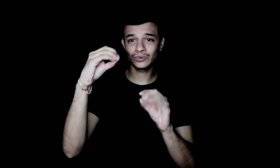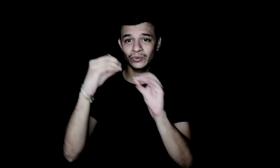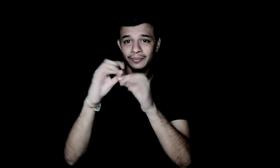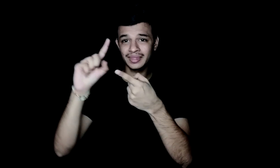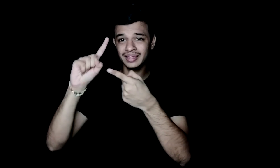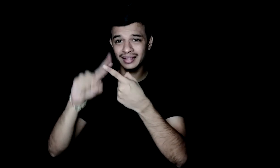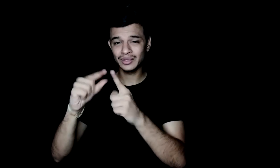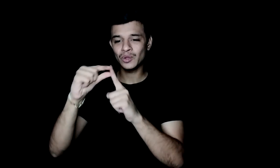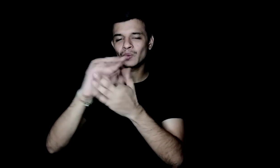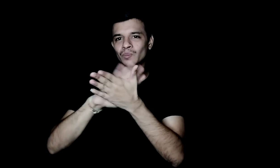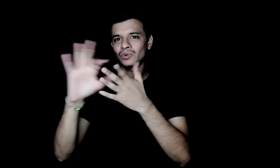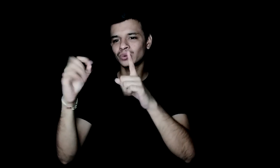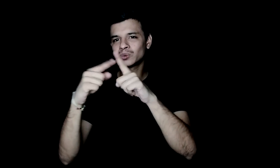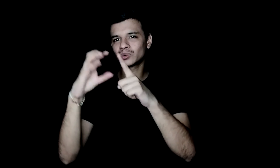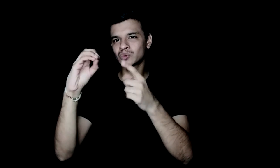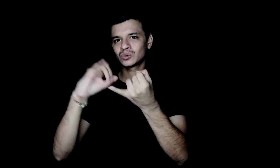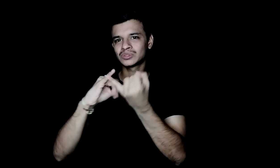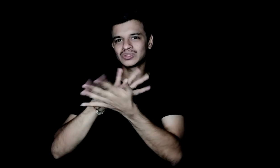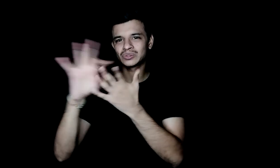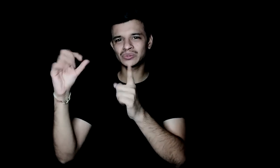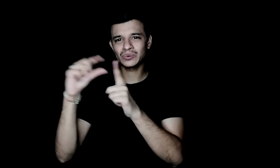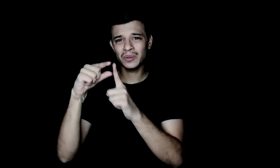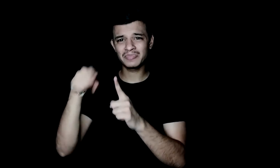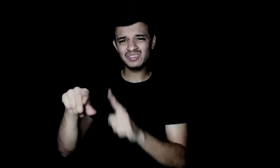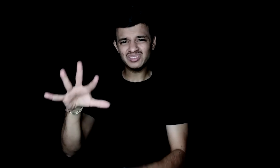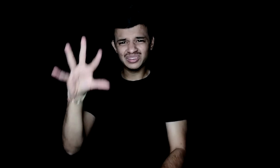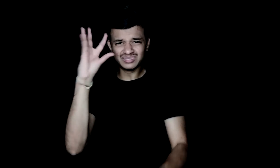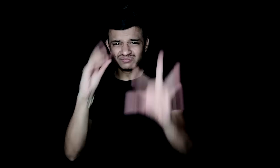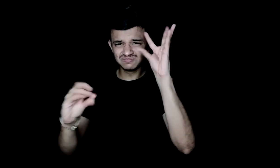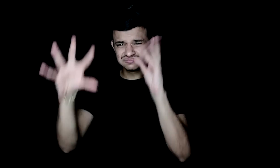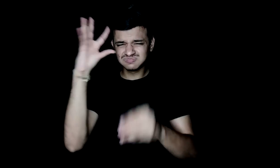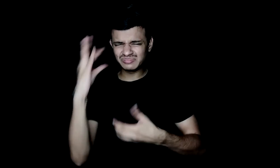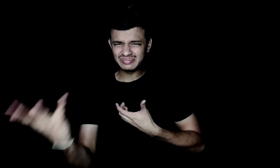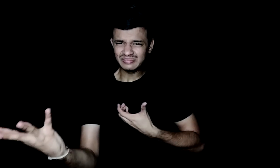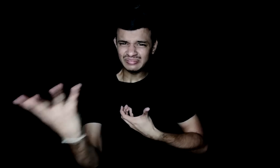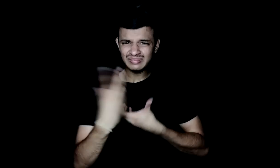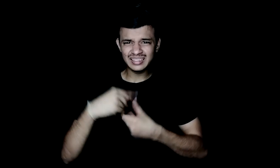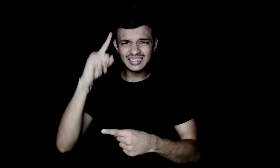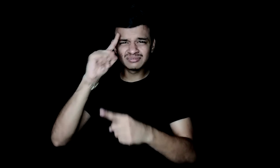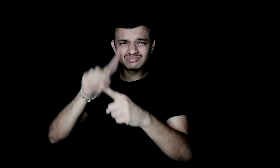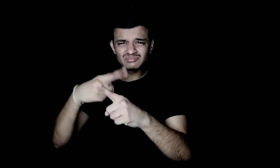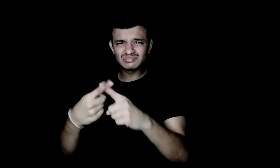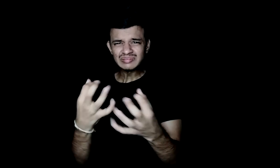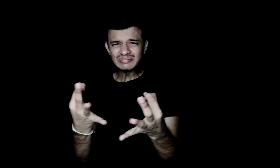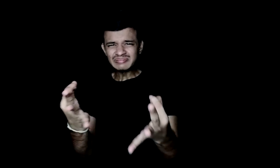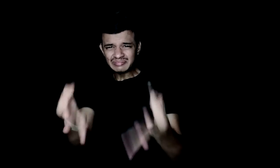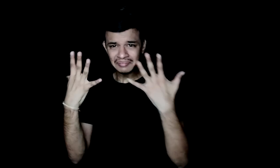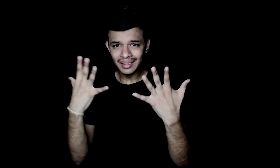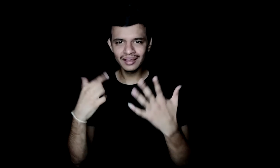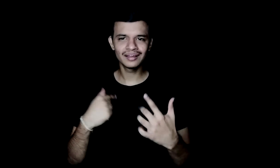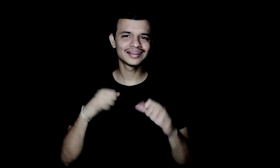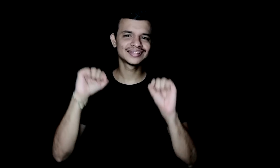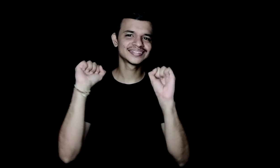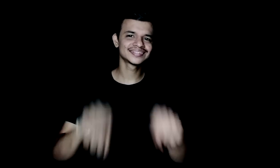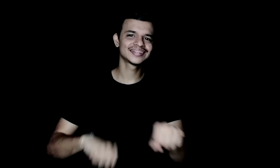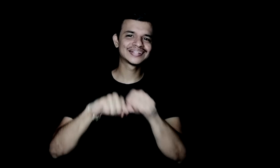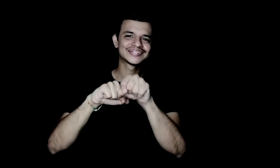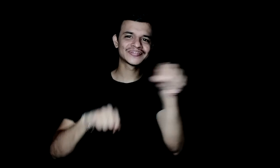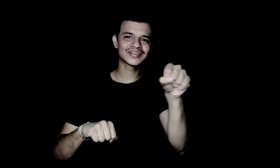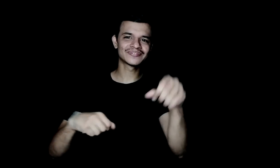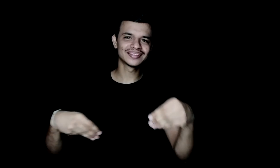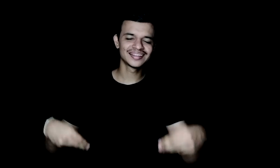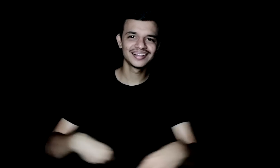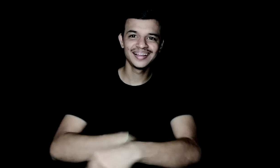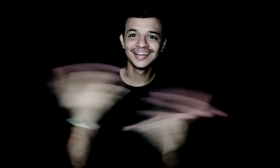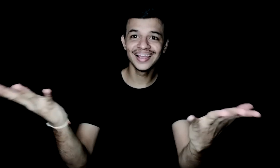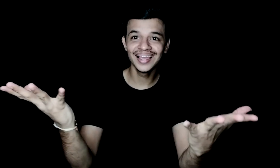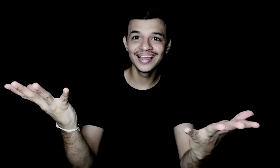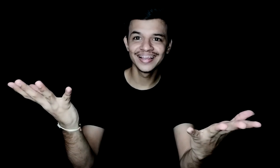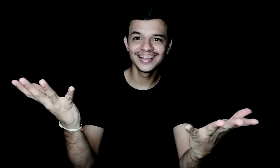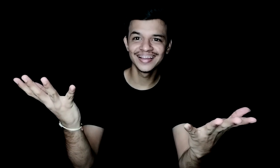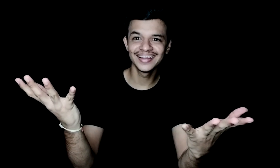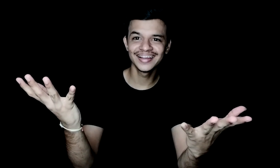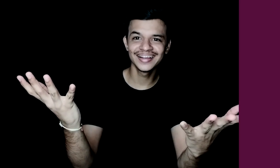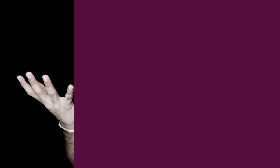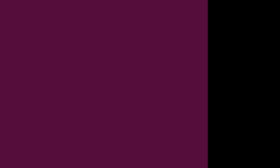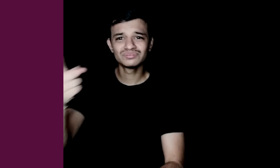If you learn advance course & crack the exam then we will give you a e-certificate.